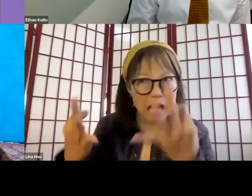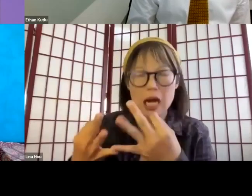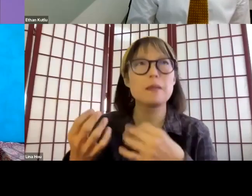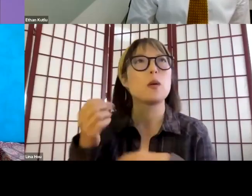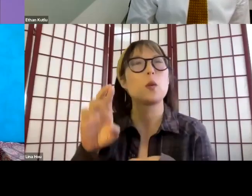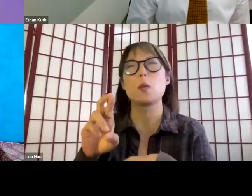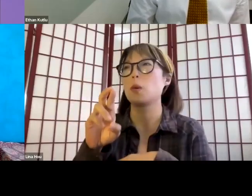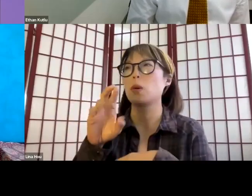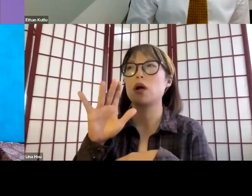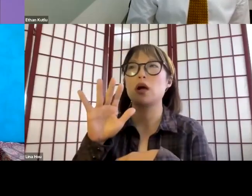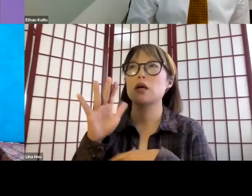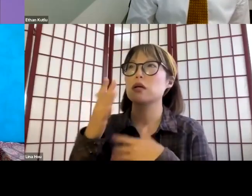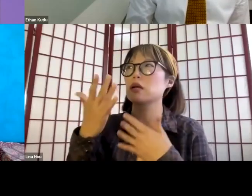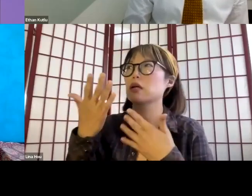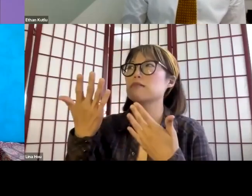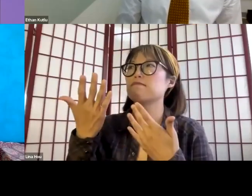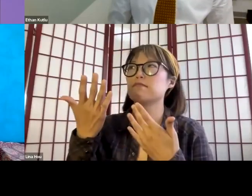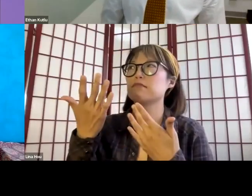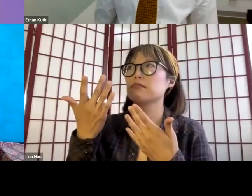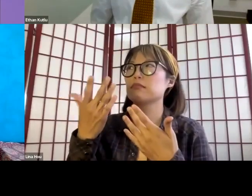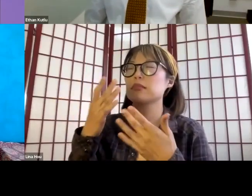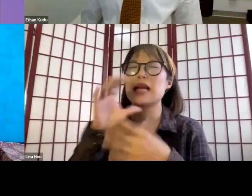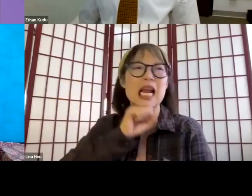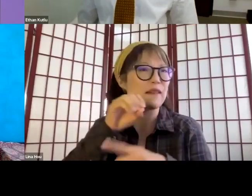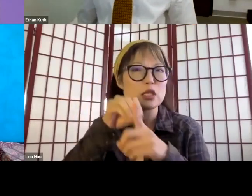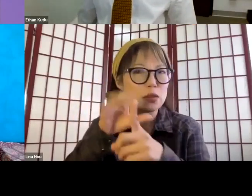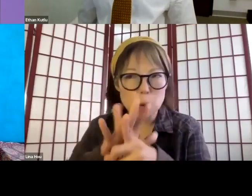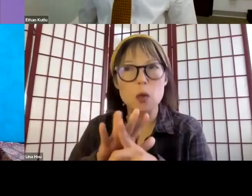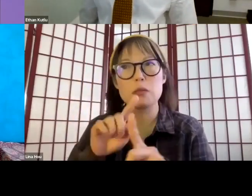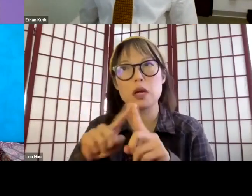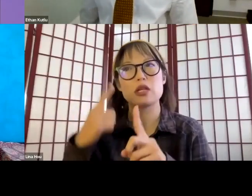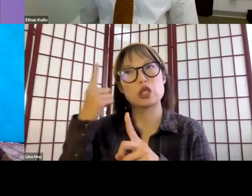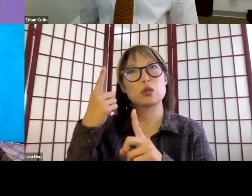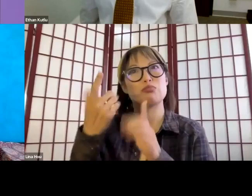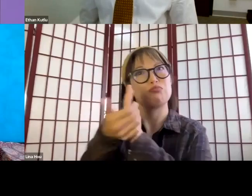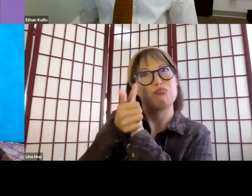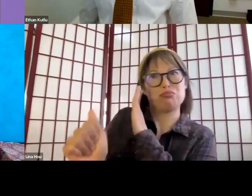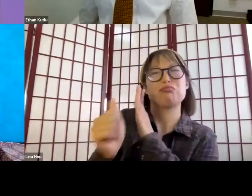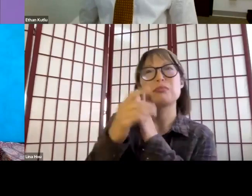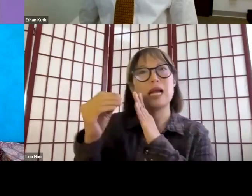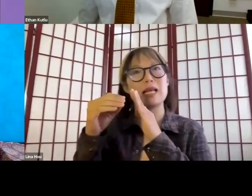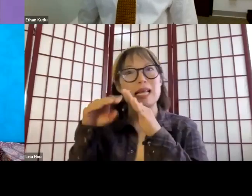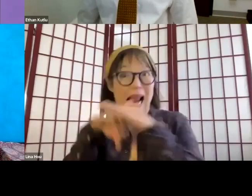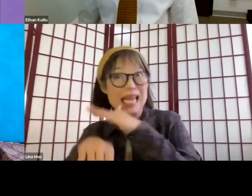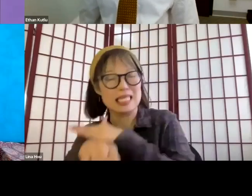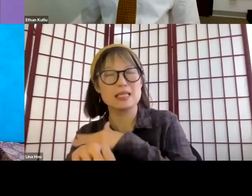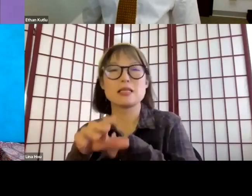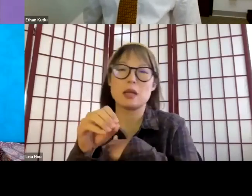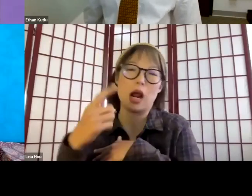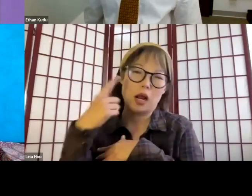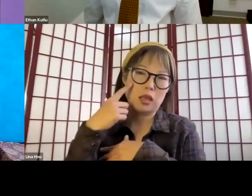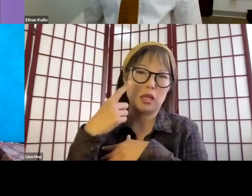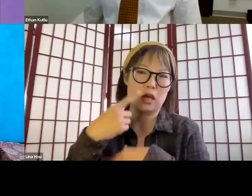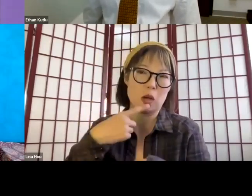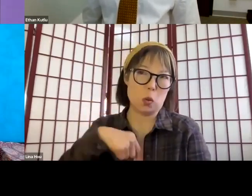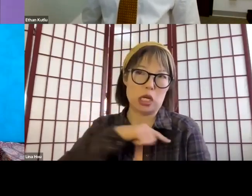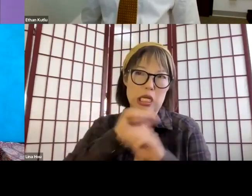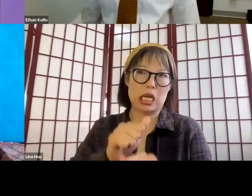It's not because of their family or age of exposure, but that they consider themselves fluent and accessible.